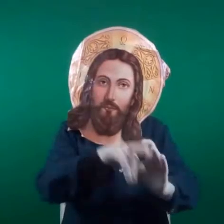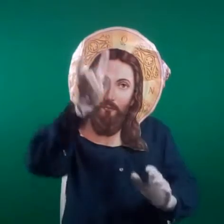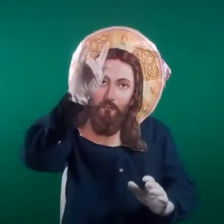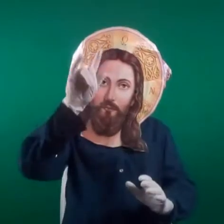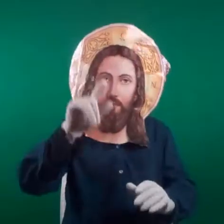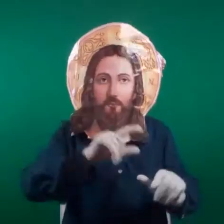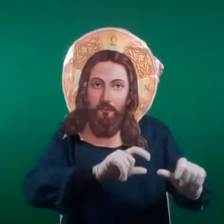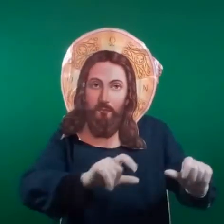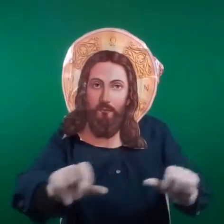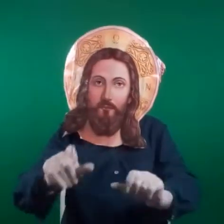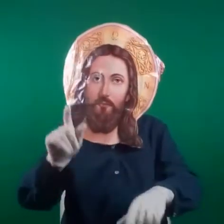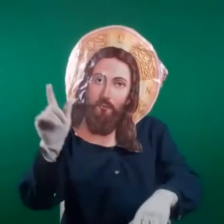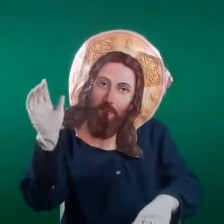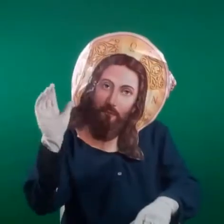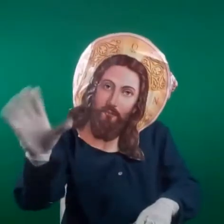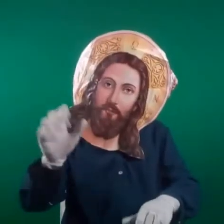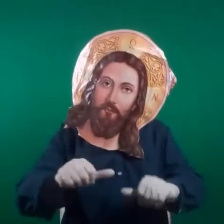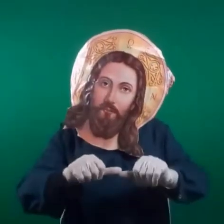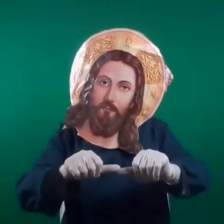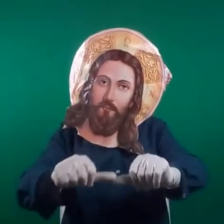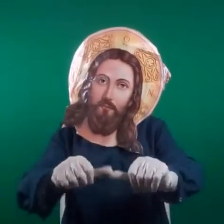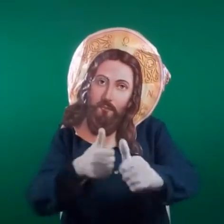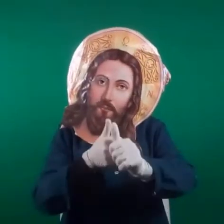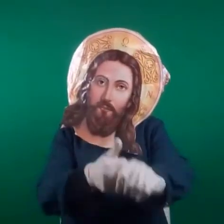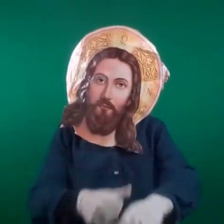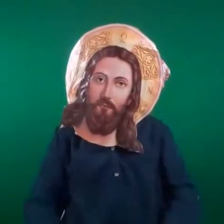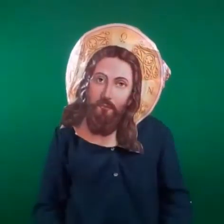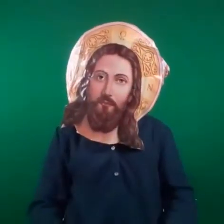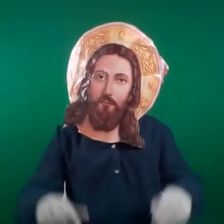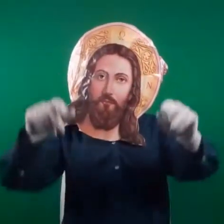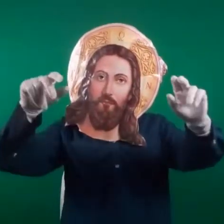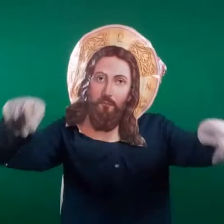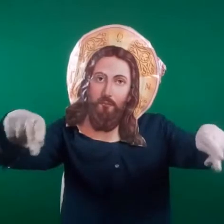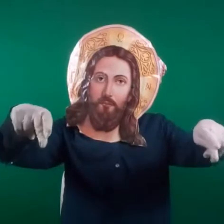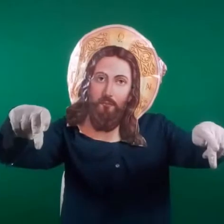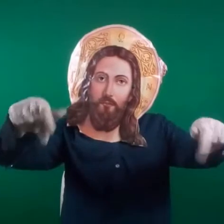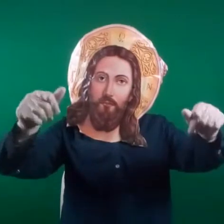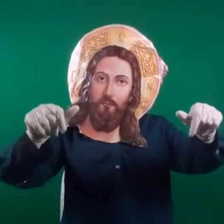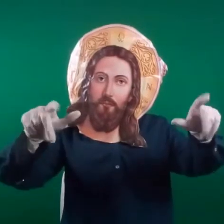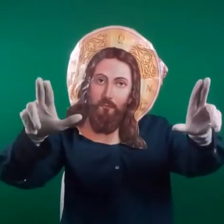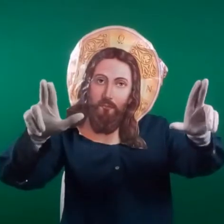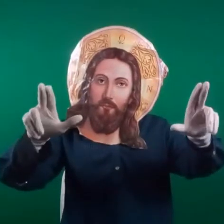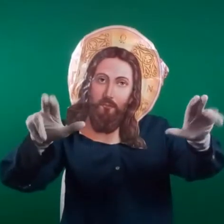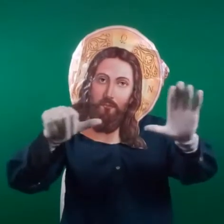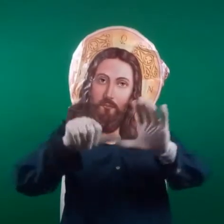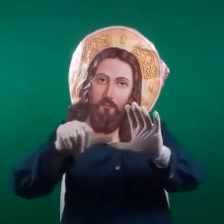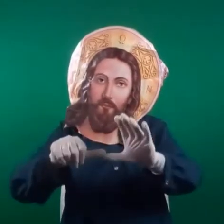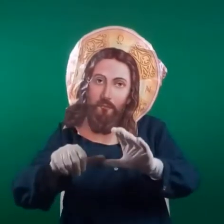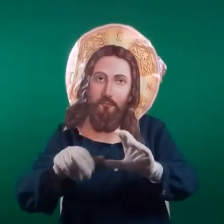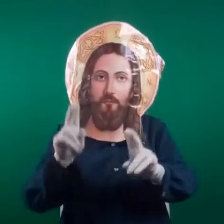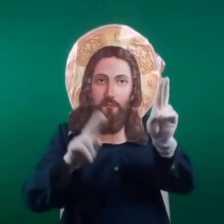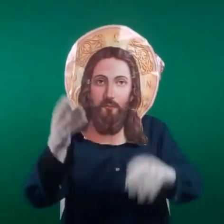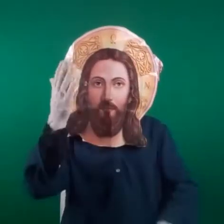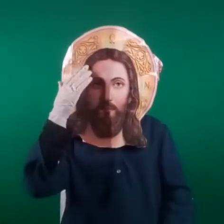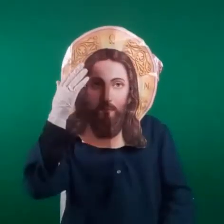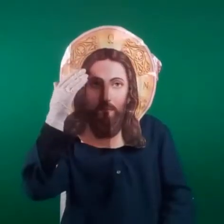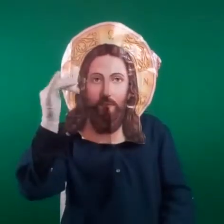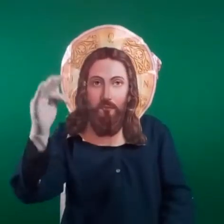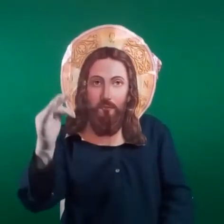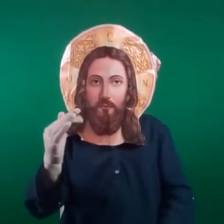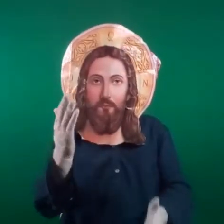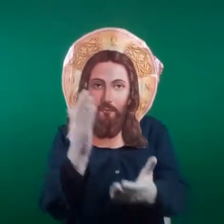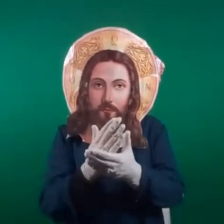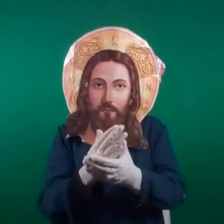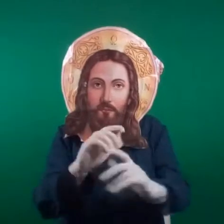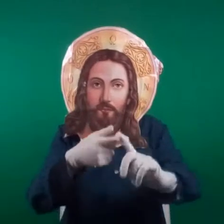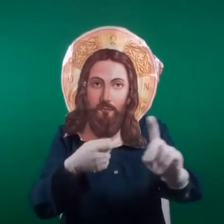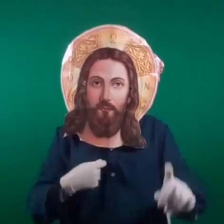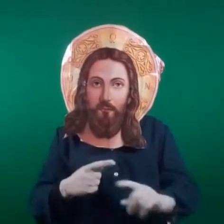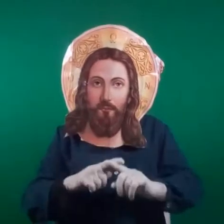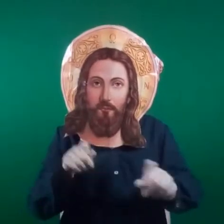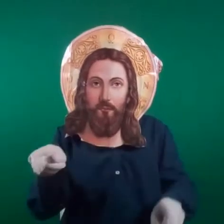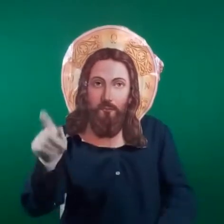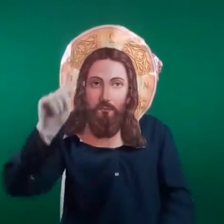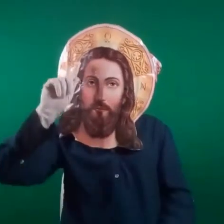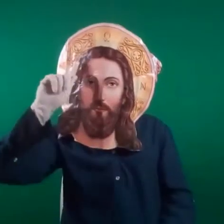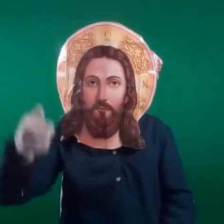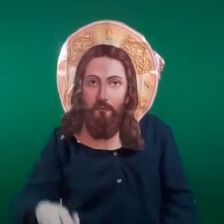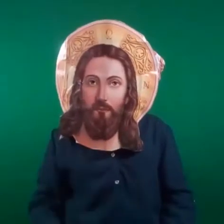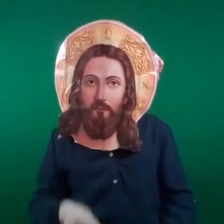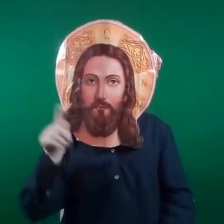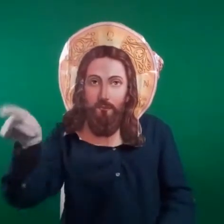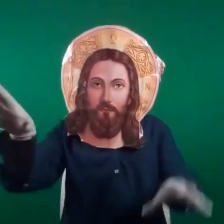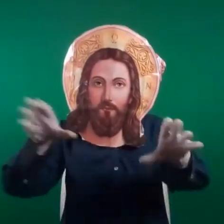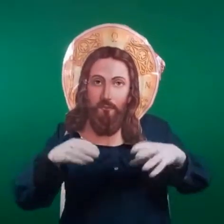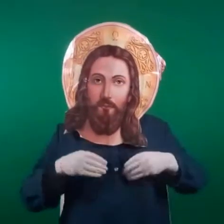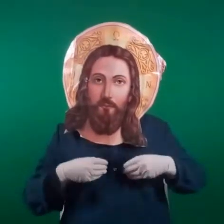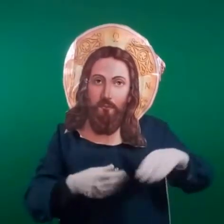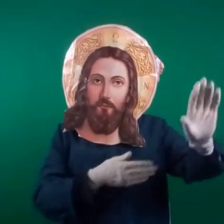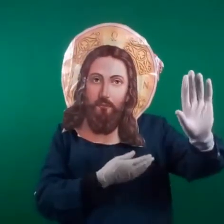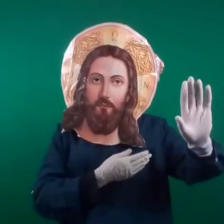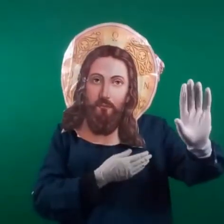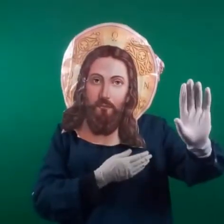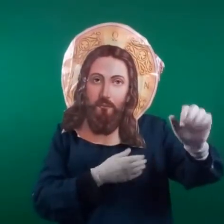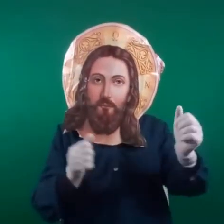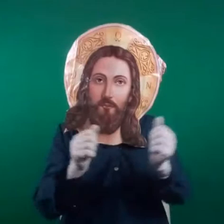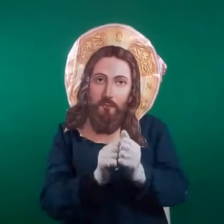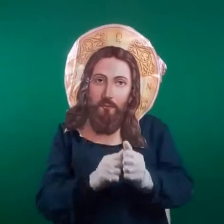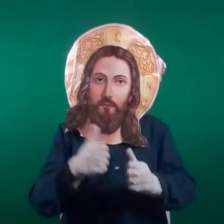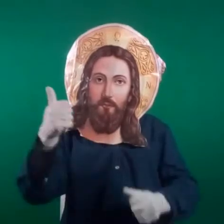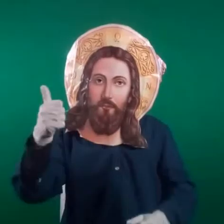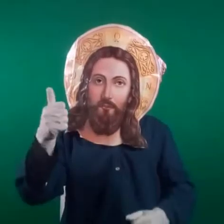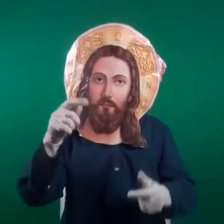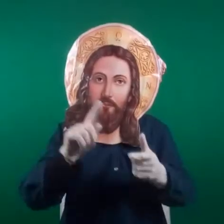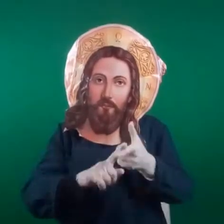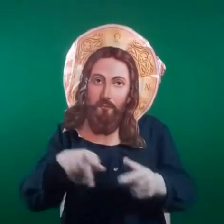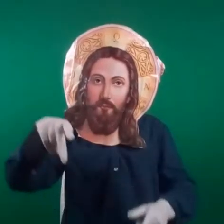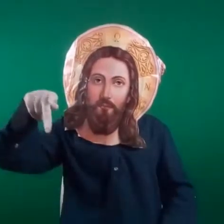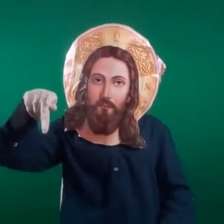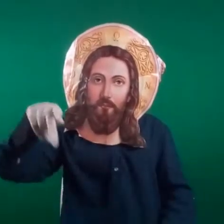Paul the antichrist would have known this if he really was from me but he didn't he took a vow while with Aquinas and Prescilla.